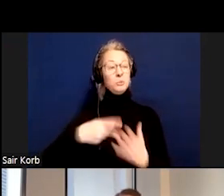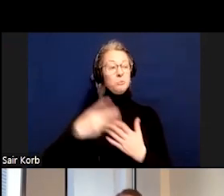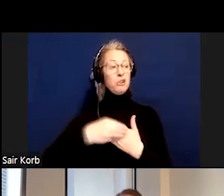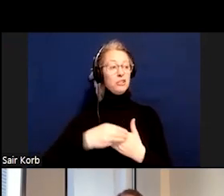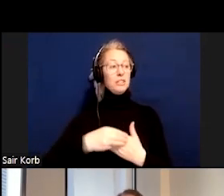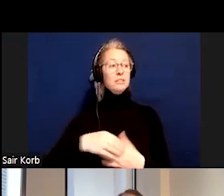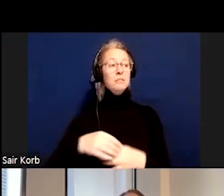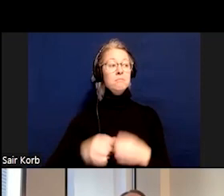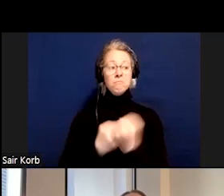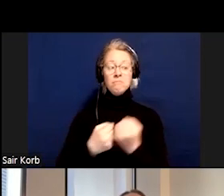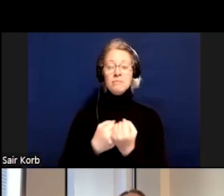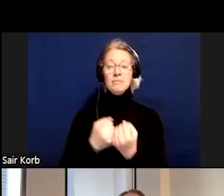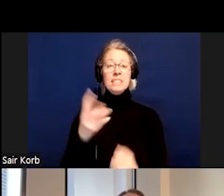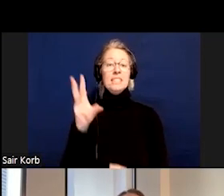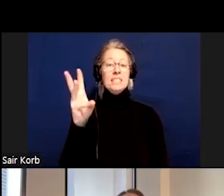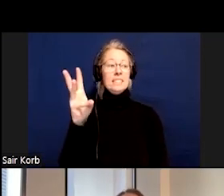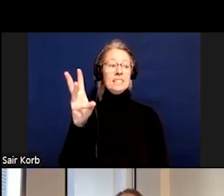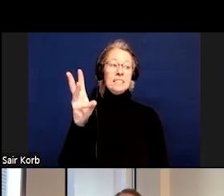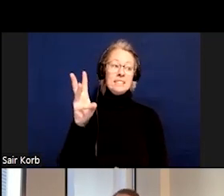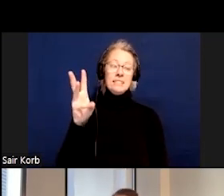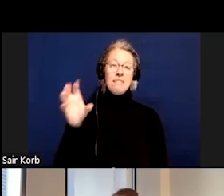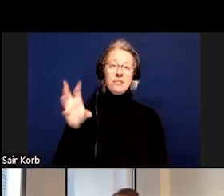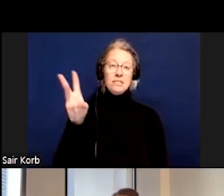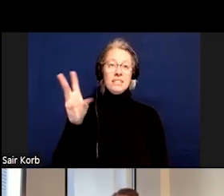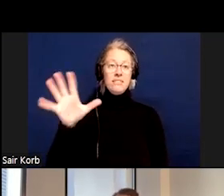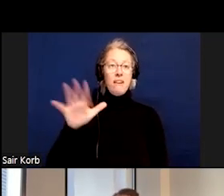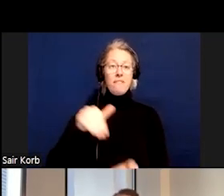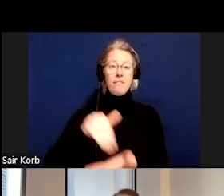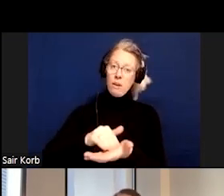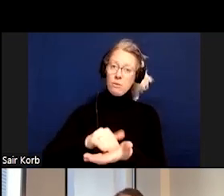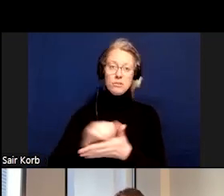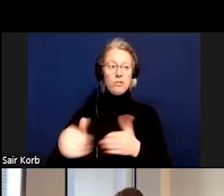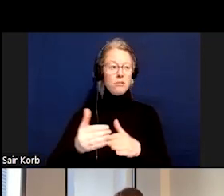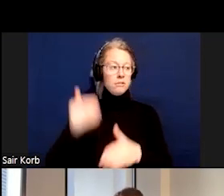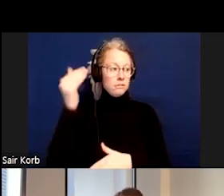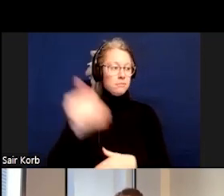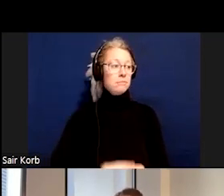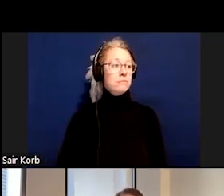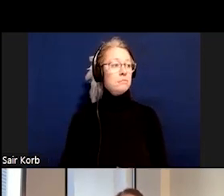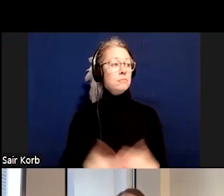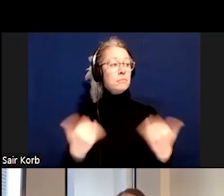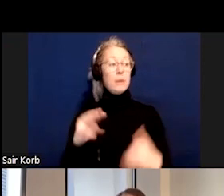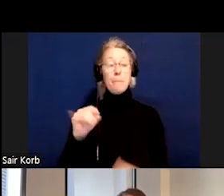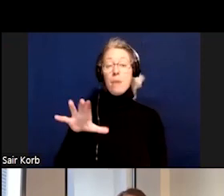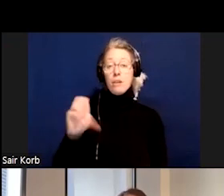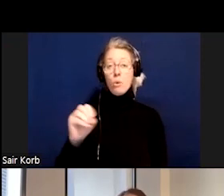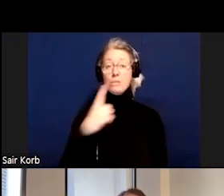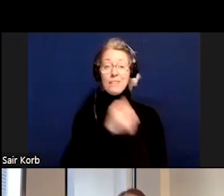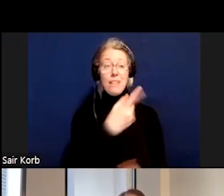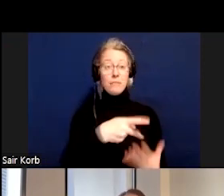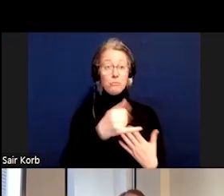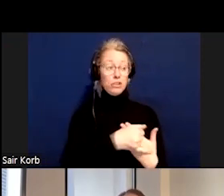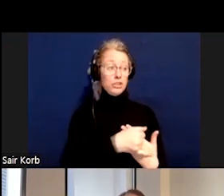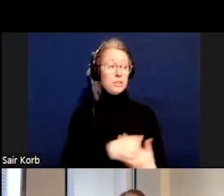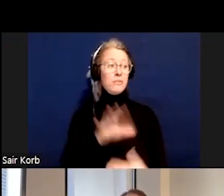In 2022, the Indigenous Artist Microgrant supported 11 projects with $54,000 and the